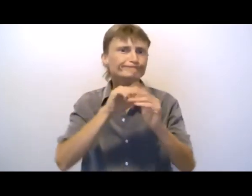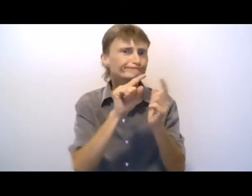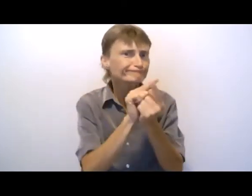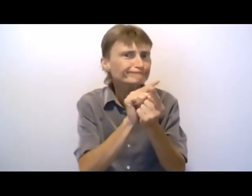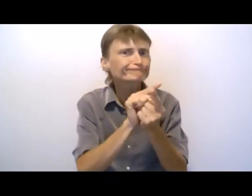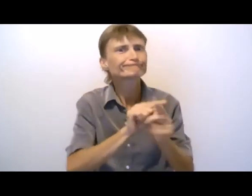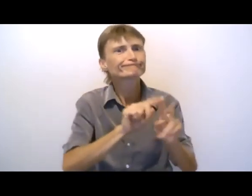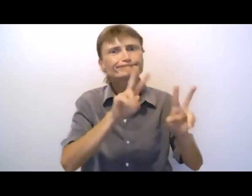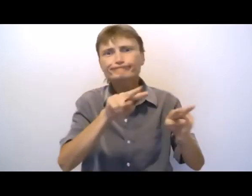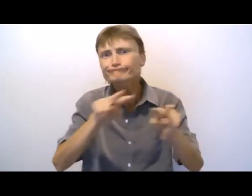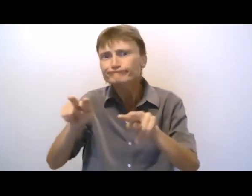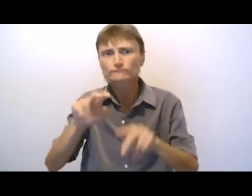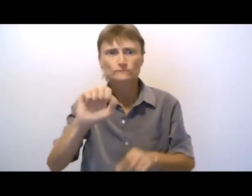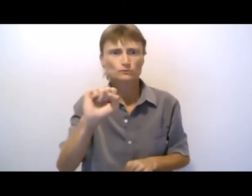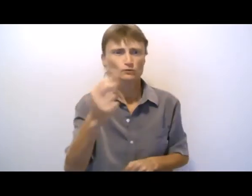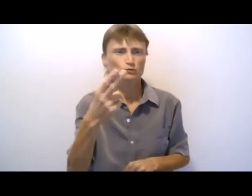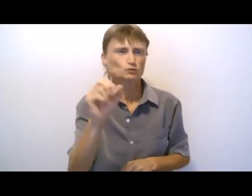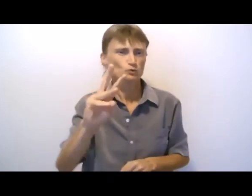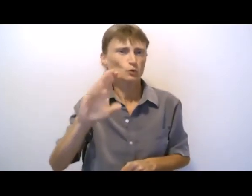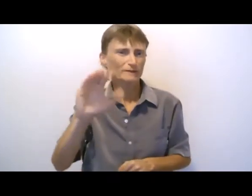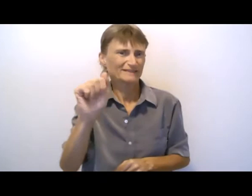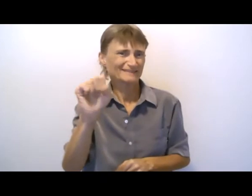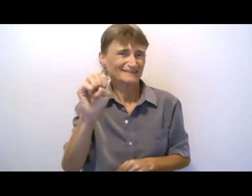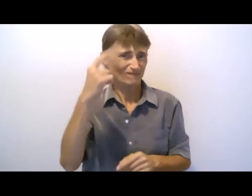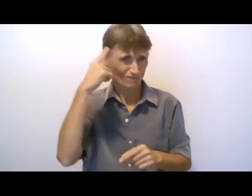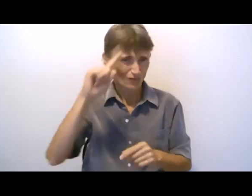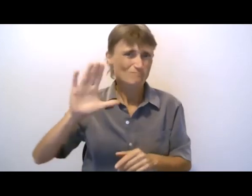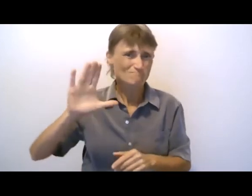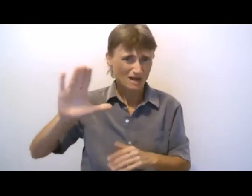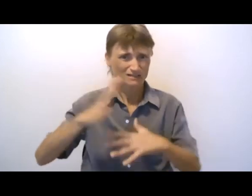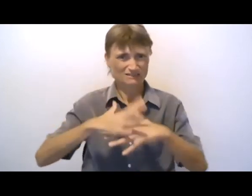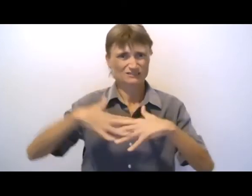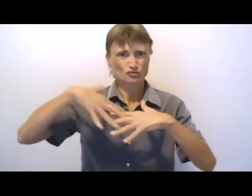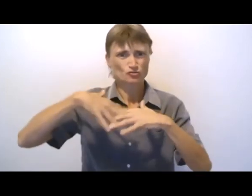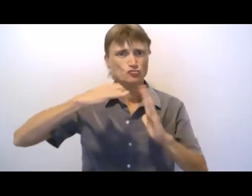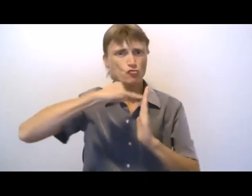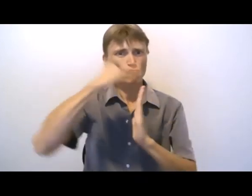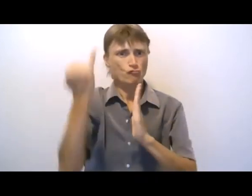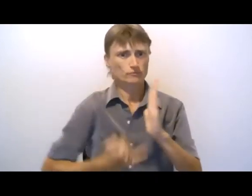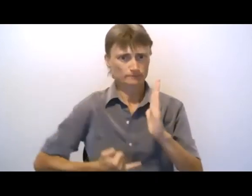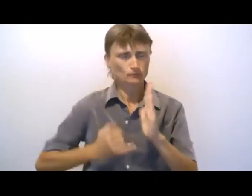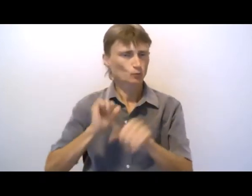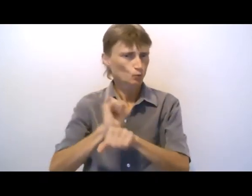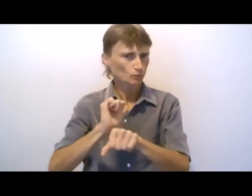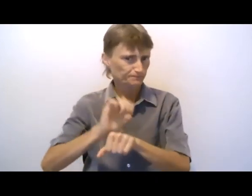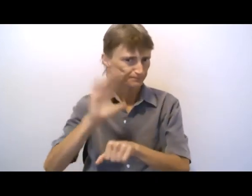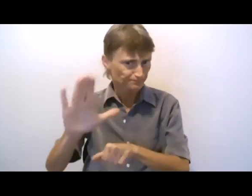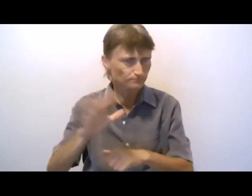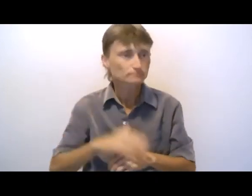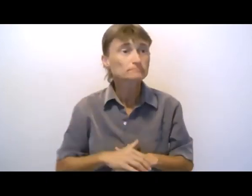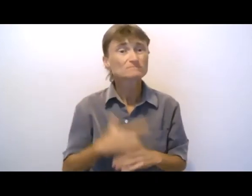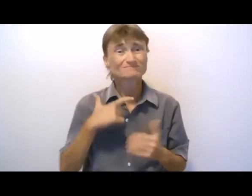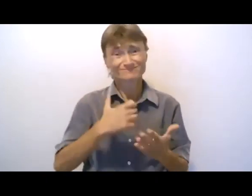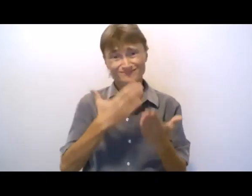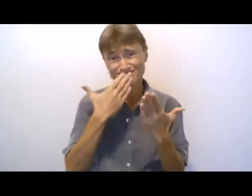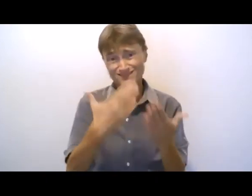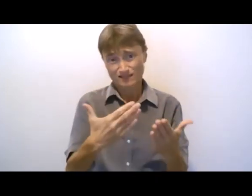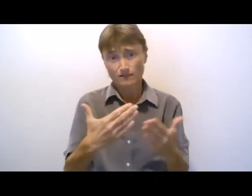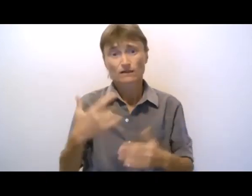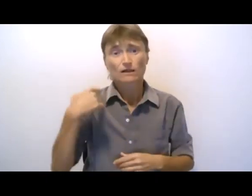artists' work. So, thank you. And I also want to acknowledge that we also have other many